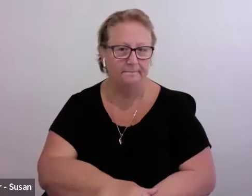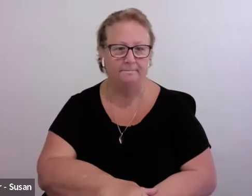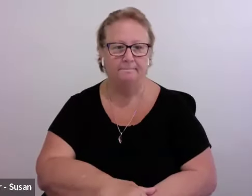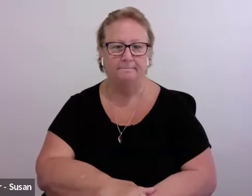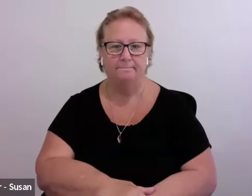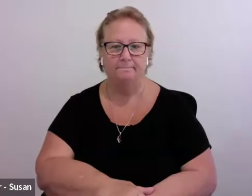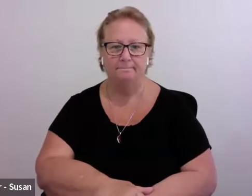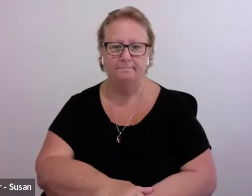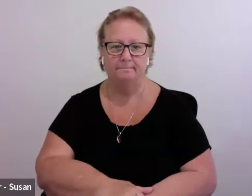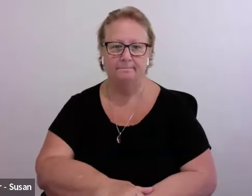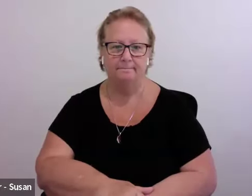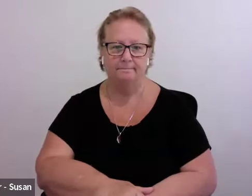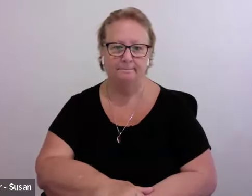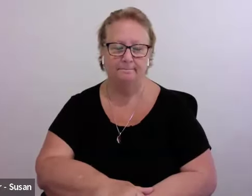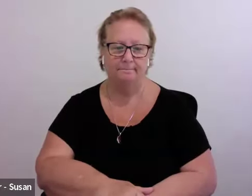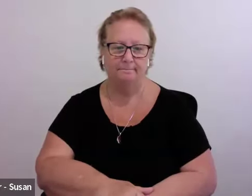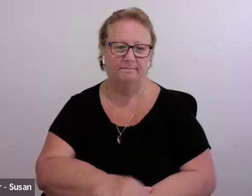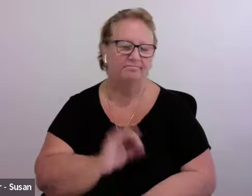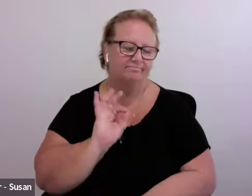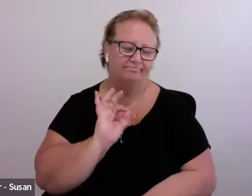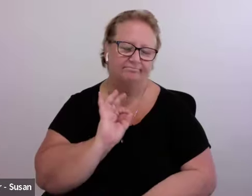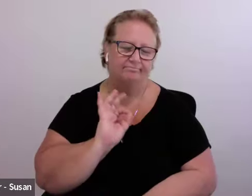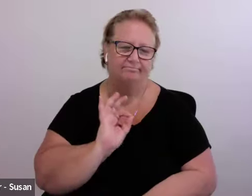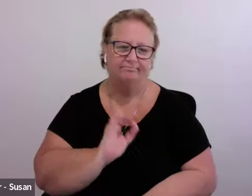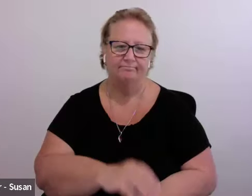provides advice or attends a workshop, does that count as